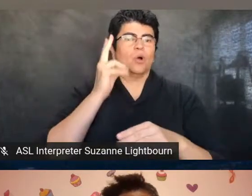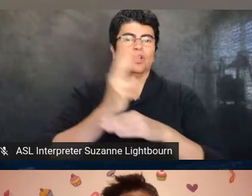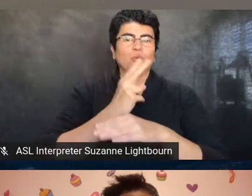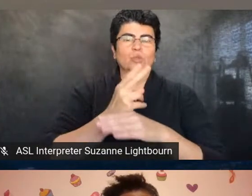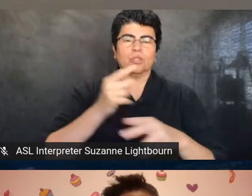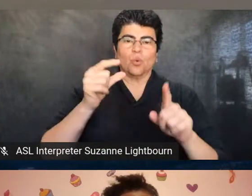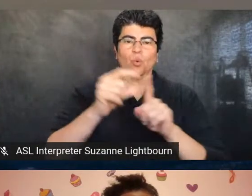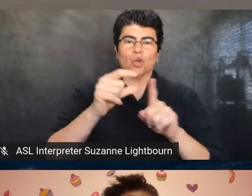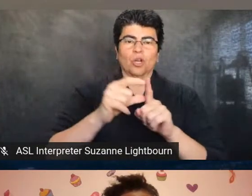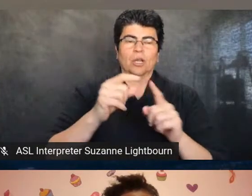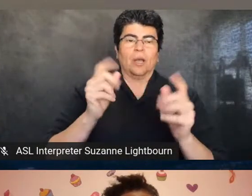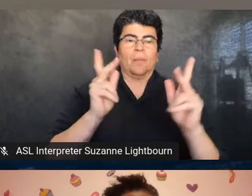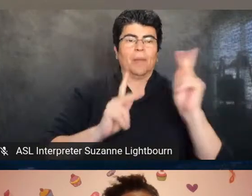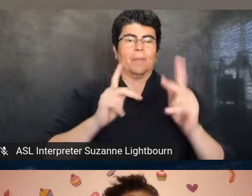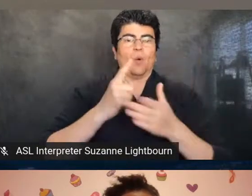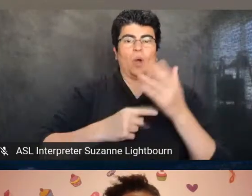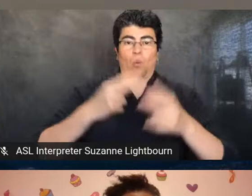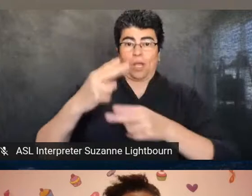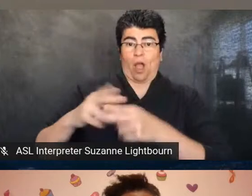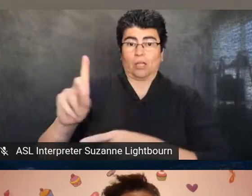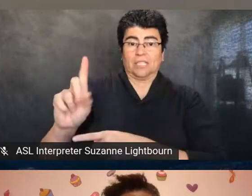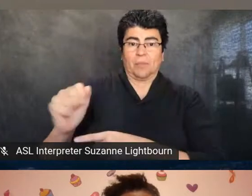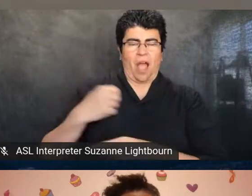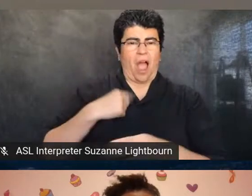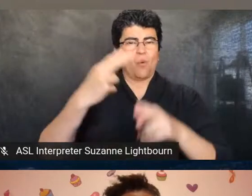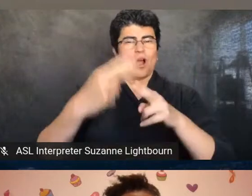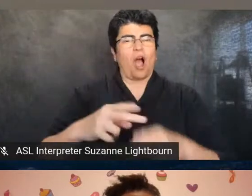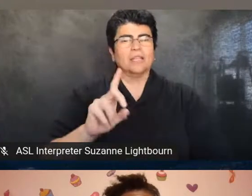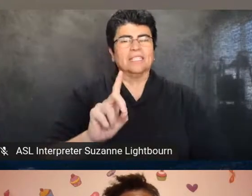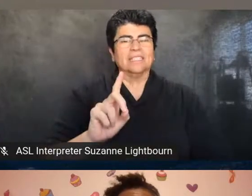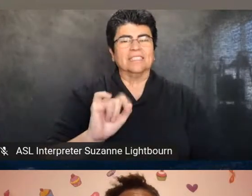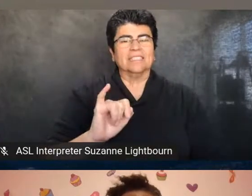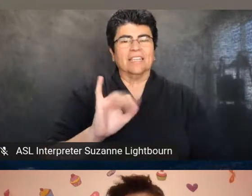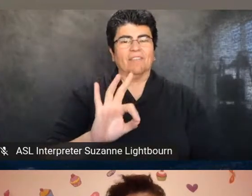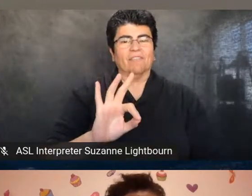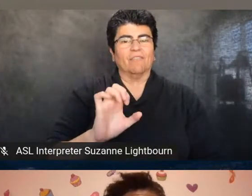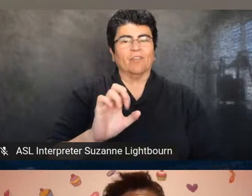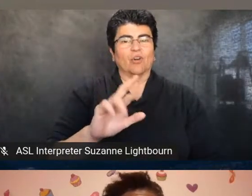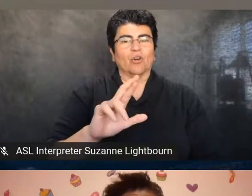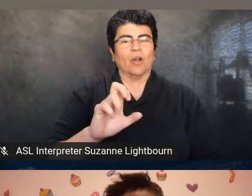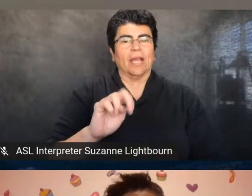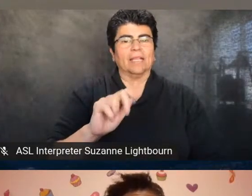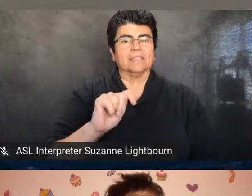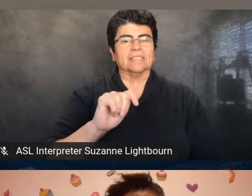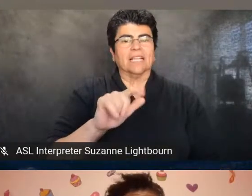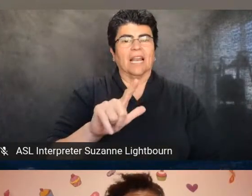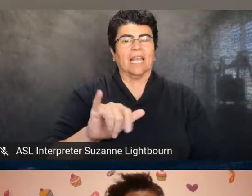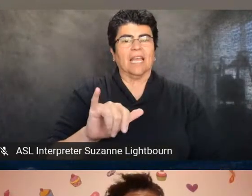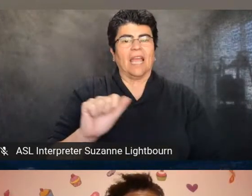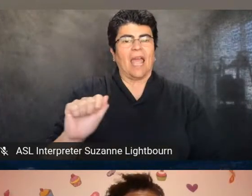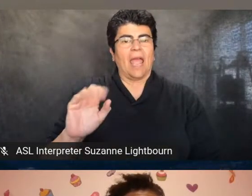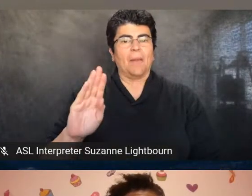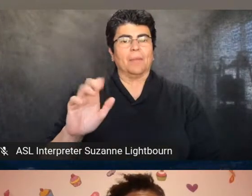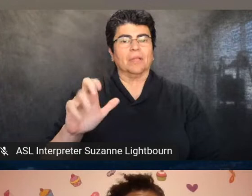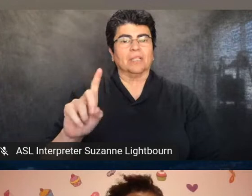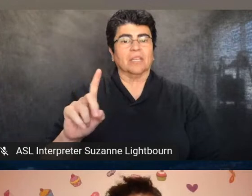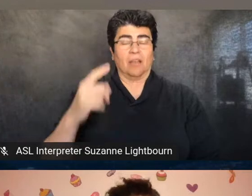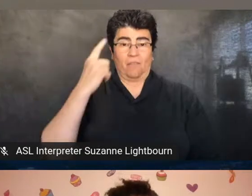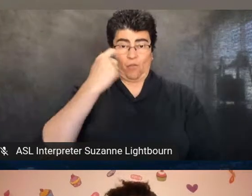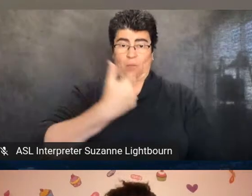people with what we call disabilities, I would say differently abled, which I thought, as a person who is traditionally looked at